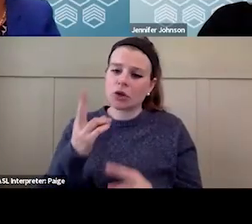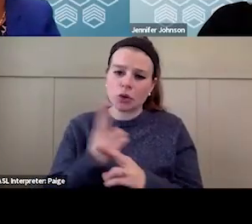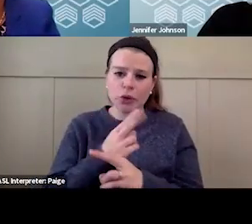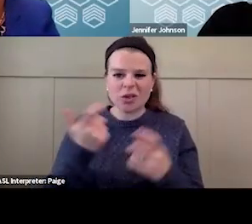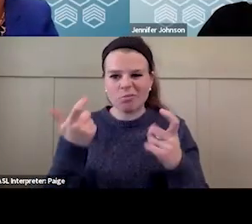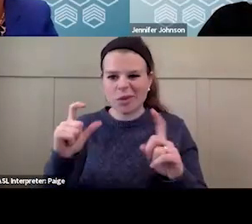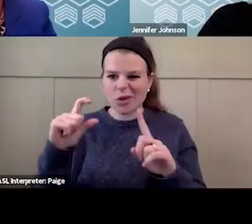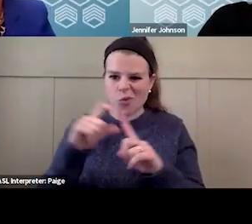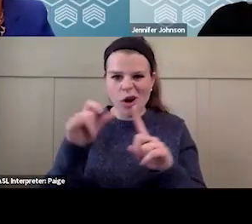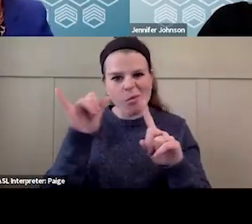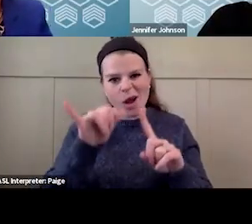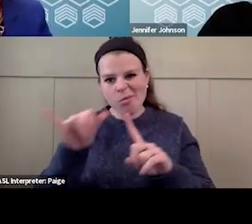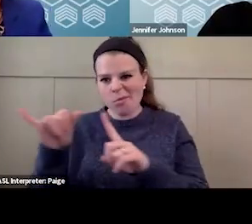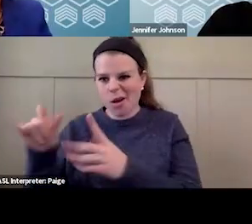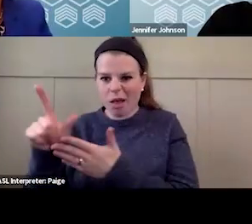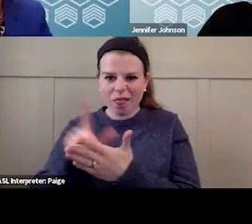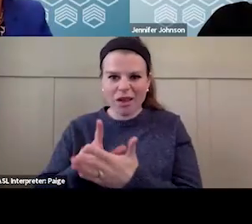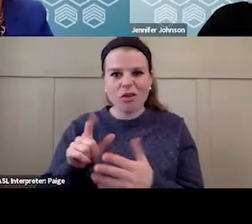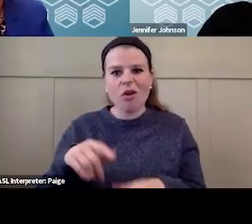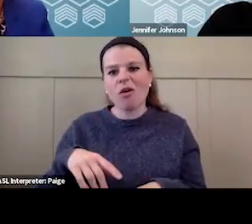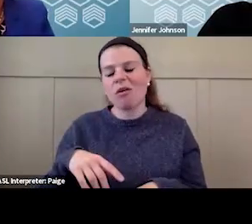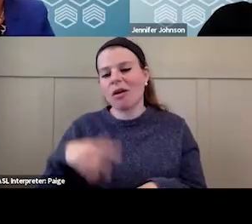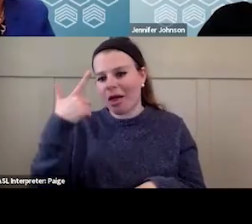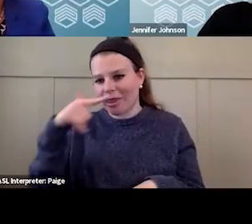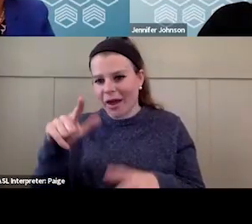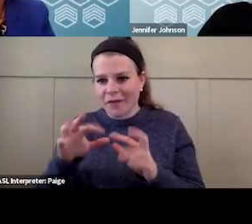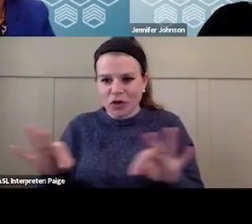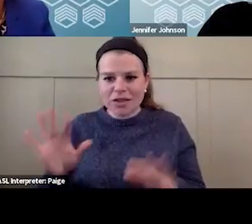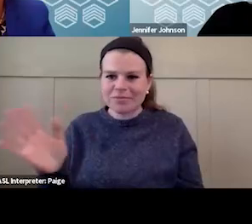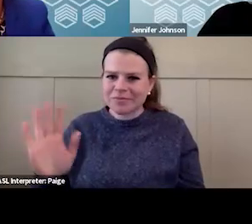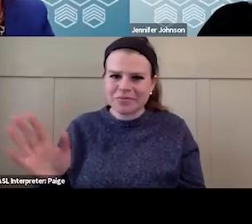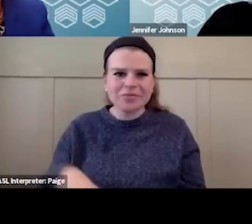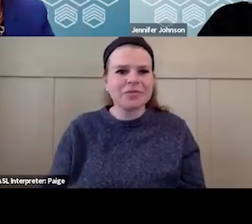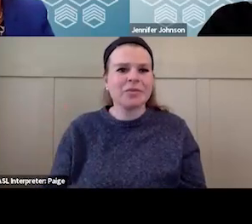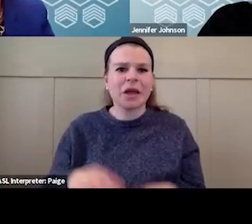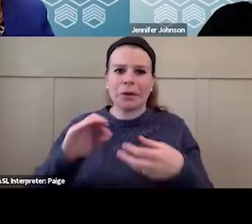Don't use legal terminology, Latin phrases, um, numerical sections of the statutes.